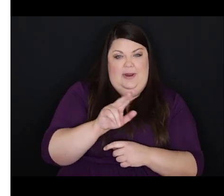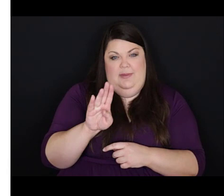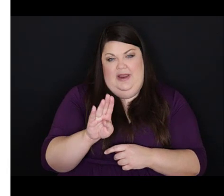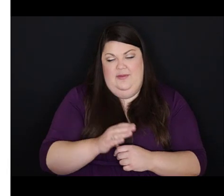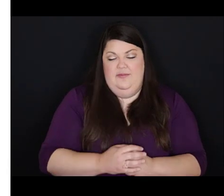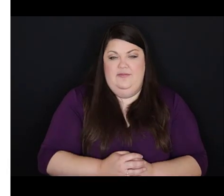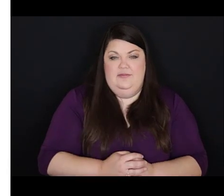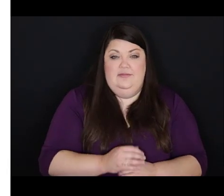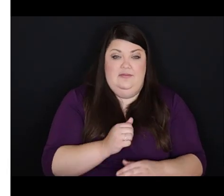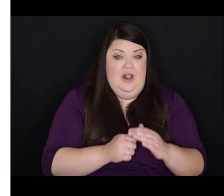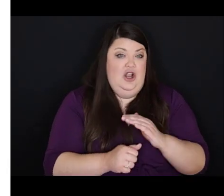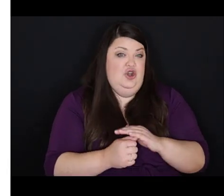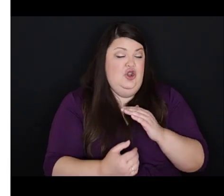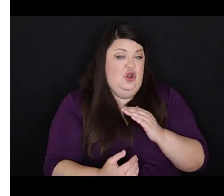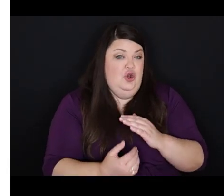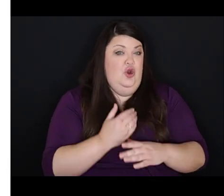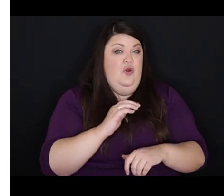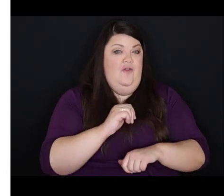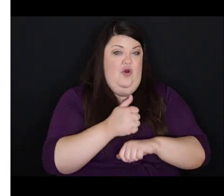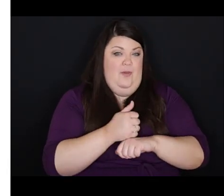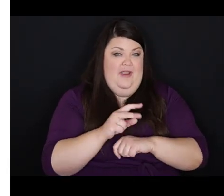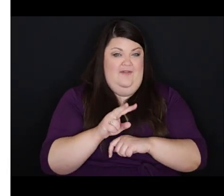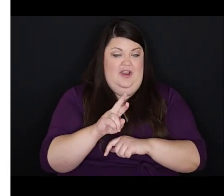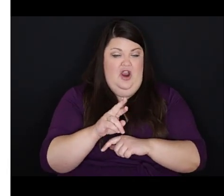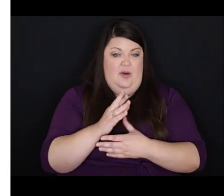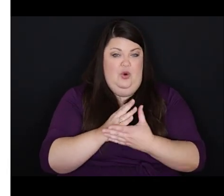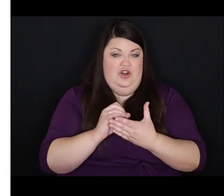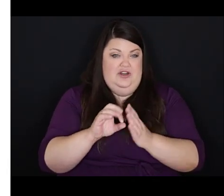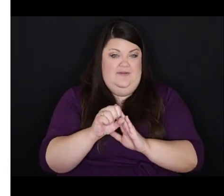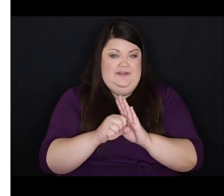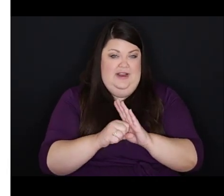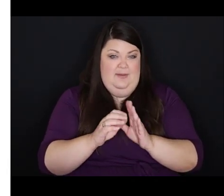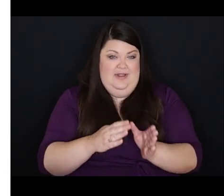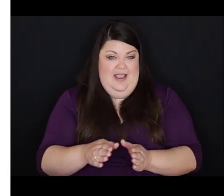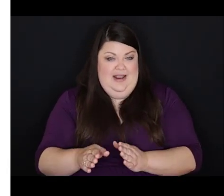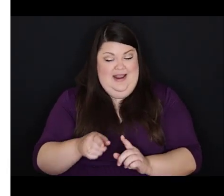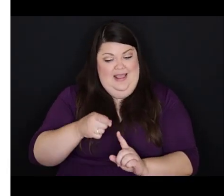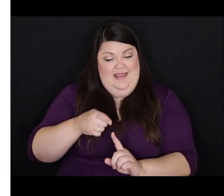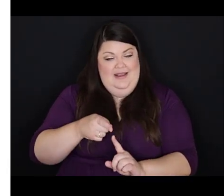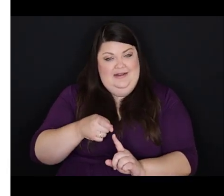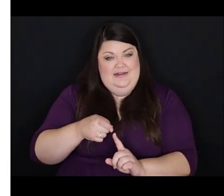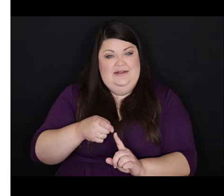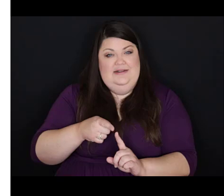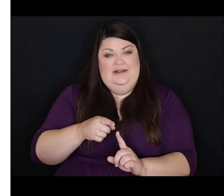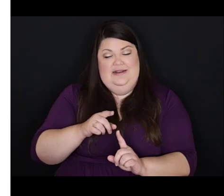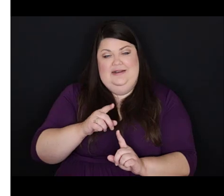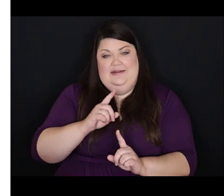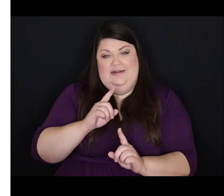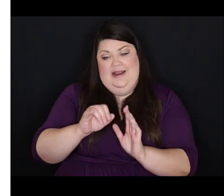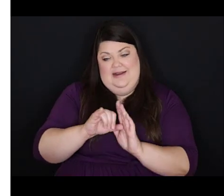Under the new format of the VR portion of the State Plan, this designation is identified under